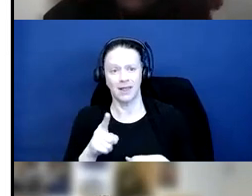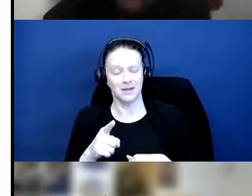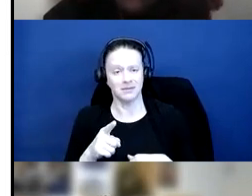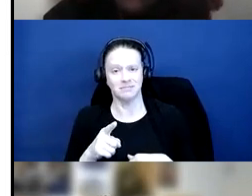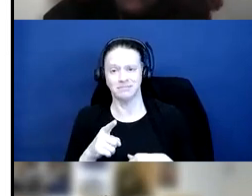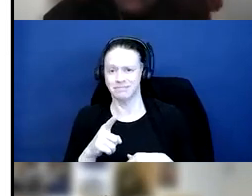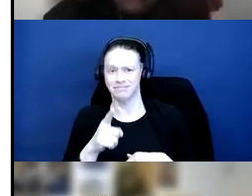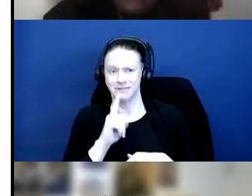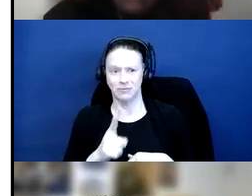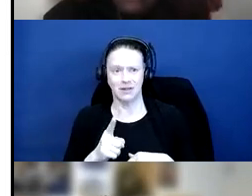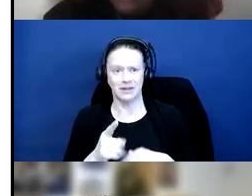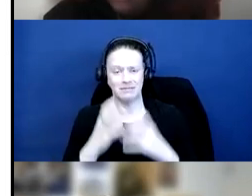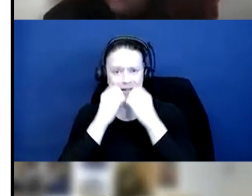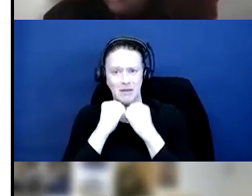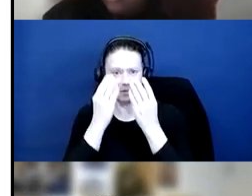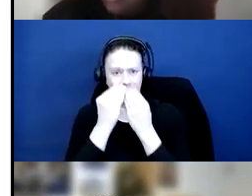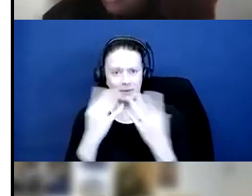very valuable information. I really appreciate it.